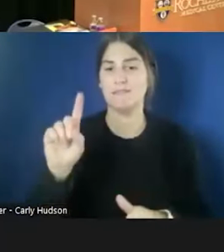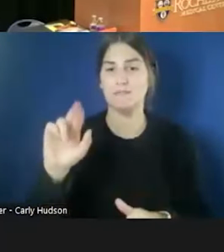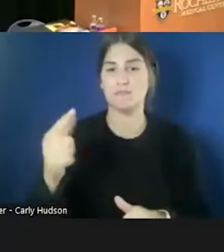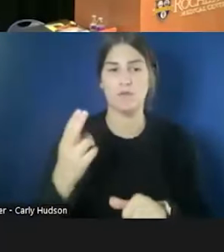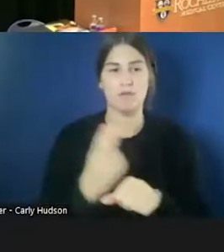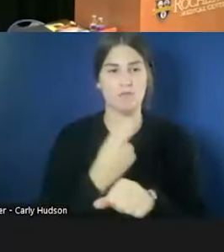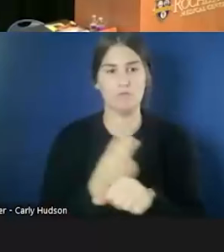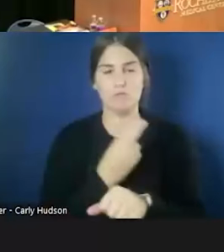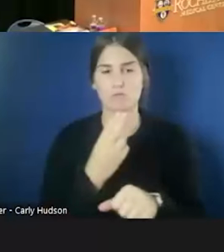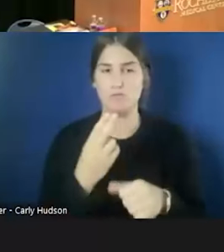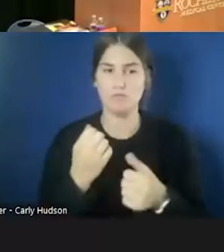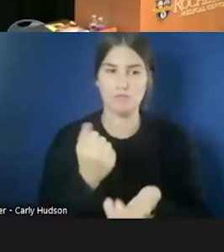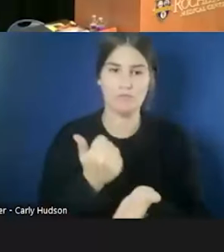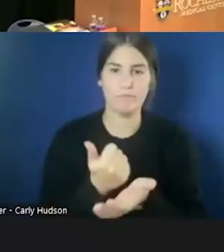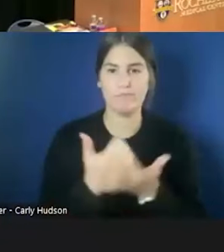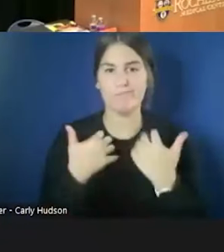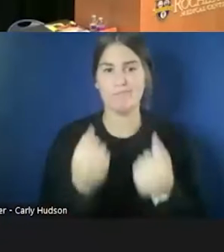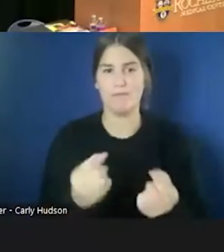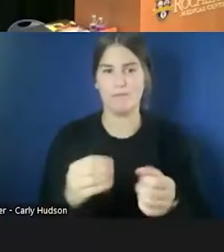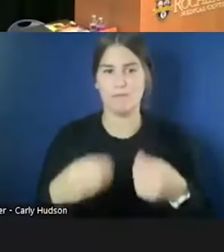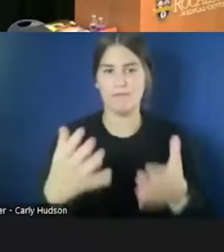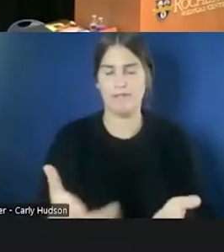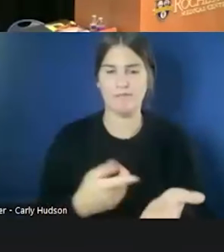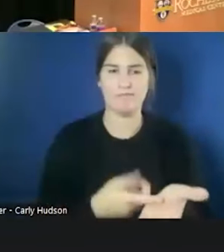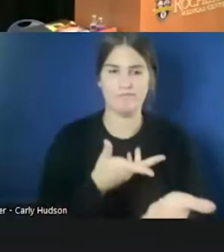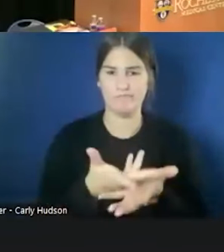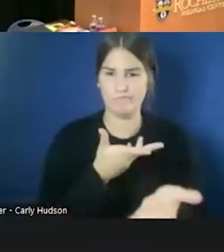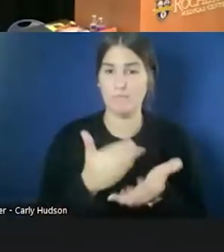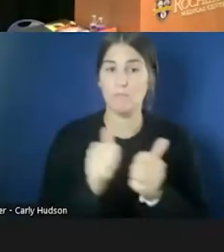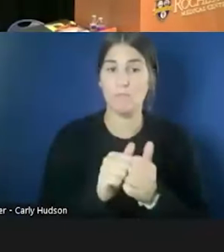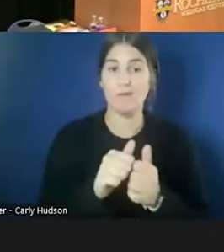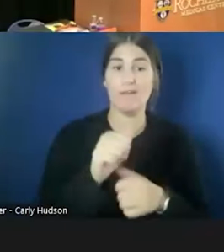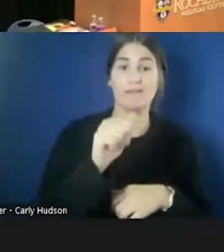with the Latino Community about mental health substance use disorder and their impact on patient